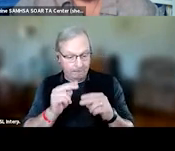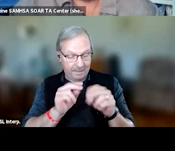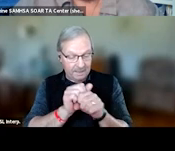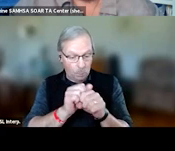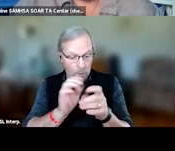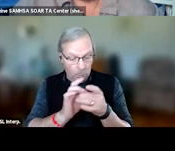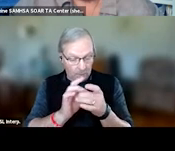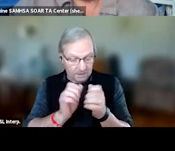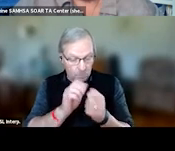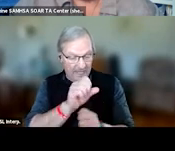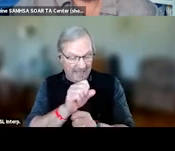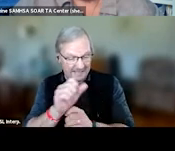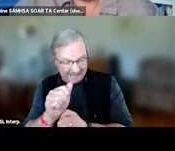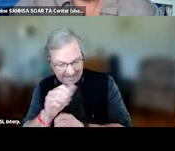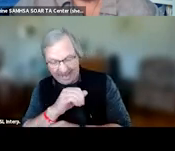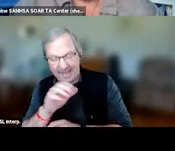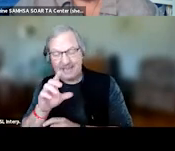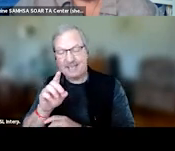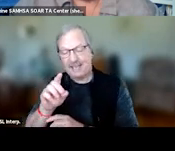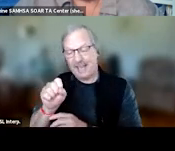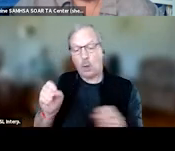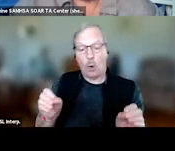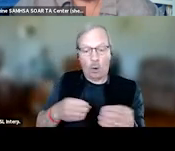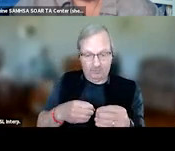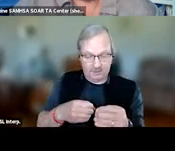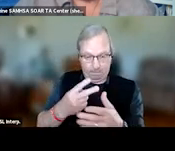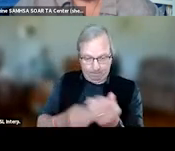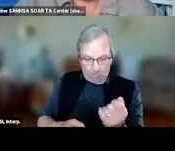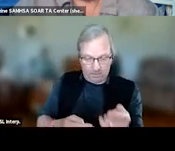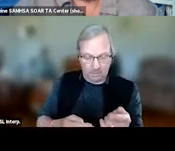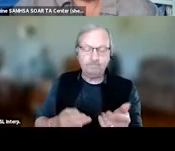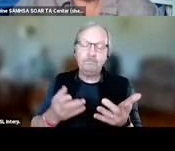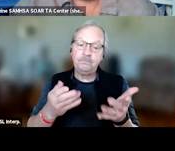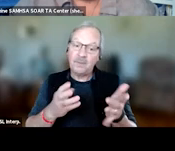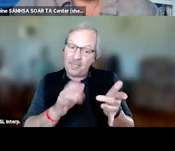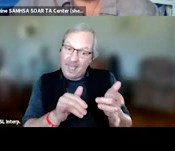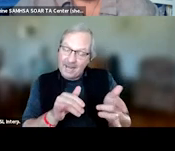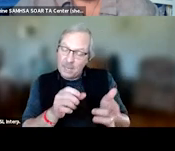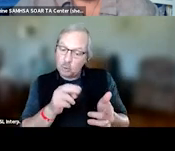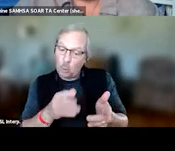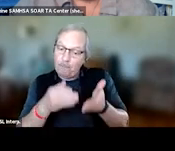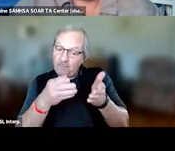with SSA and DDS offices. To get this done, SOAR providers must work in collaboration